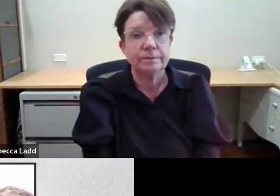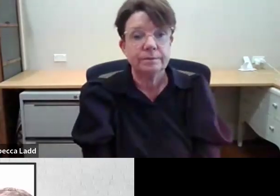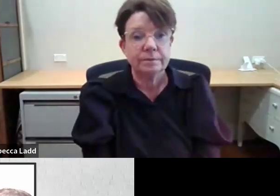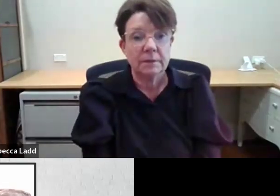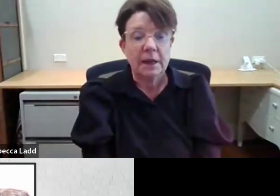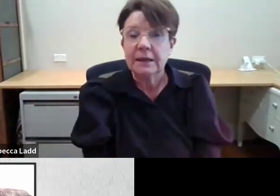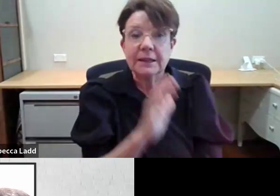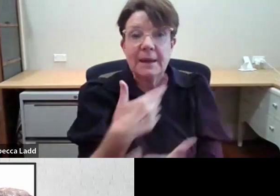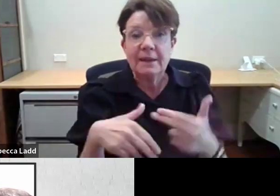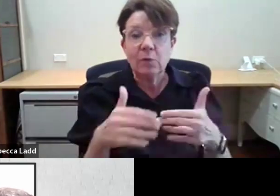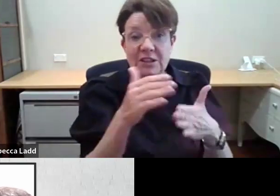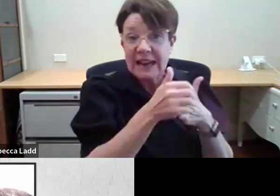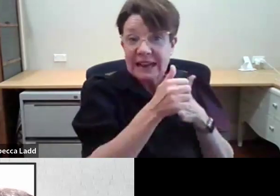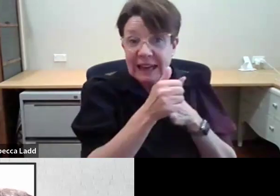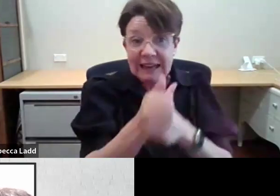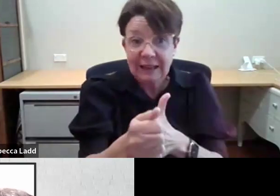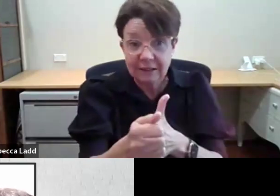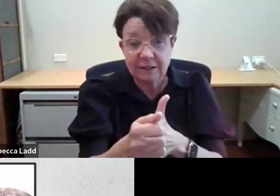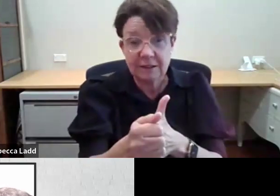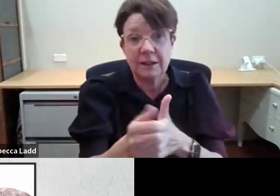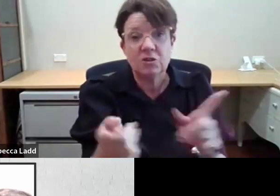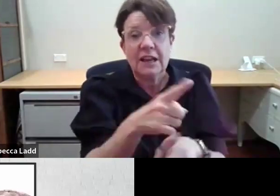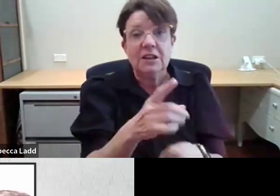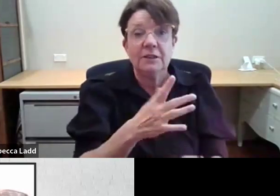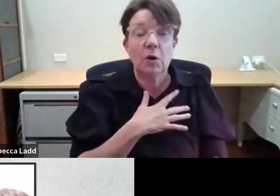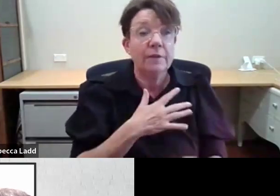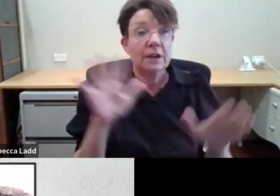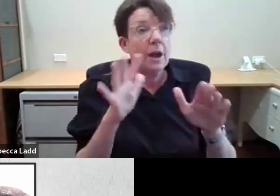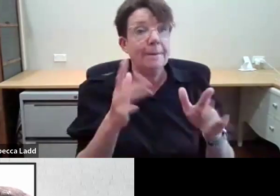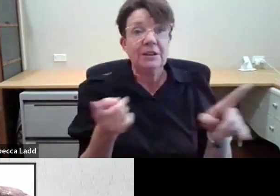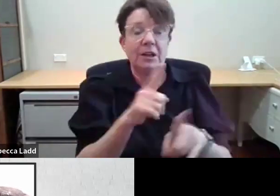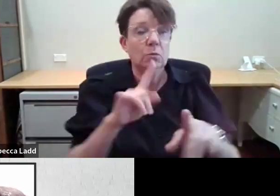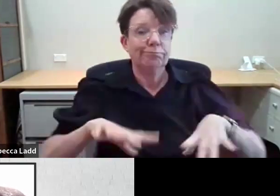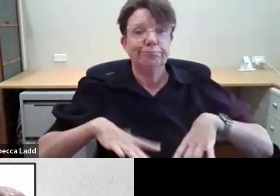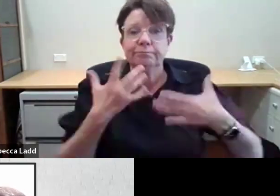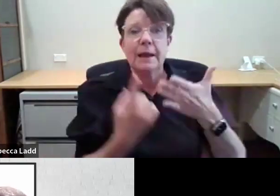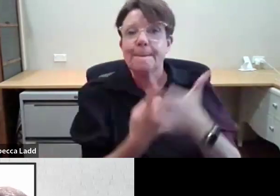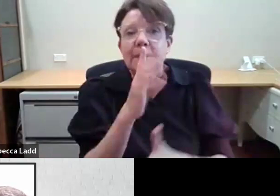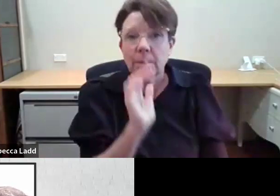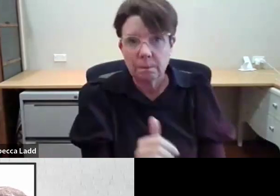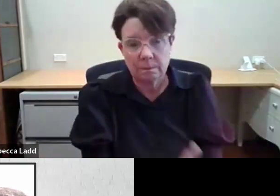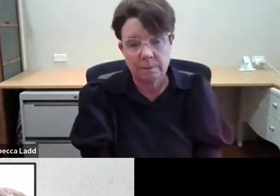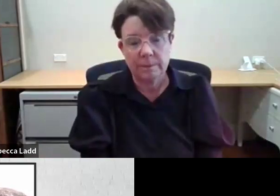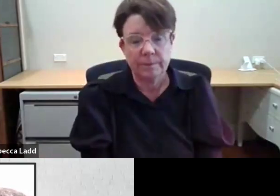, the urgency to get on board is to have a sense of agency in the space and in doing so,